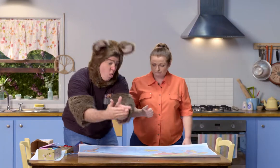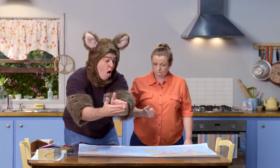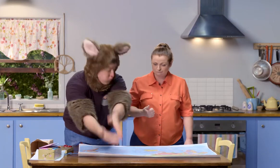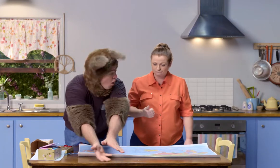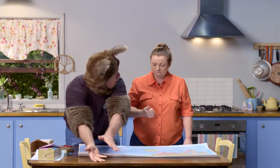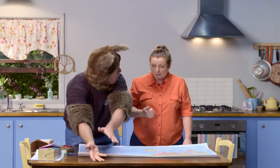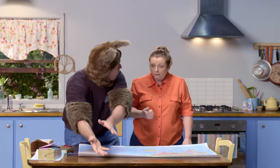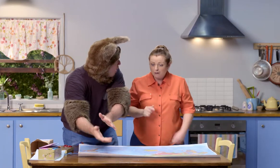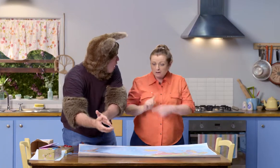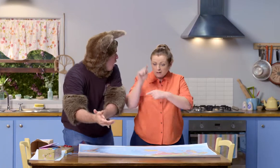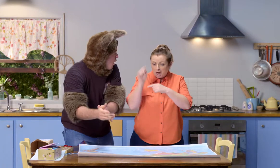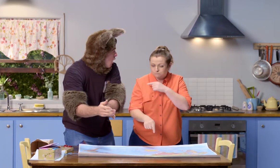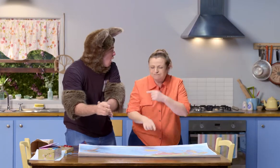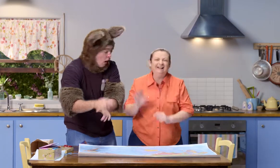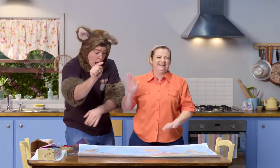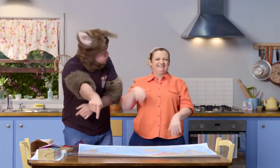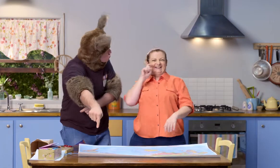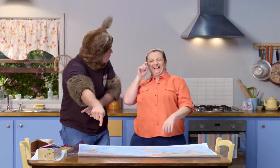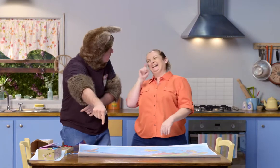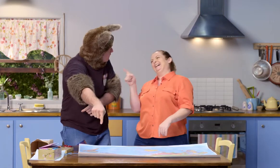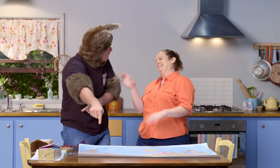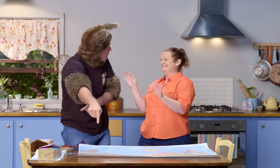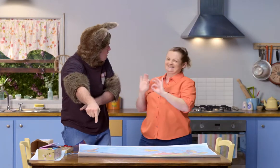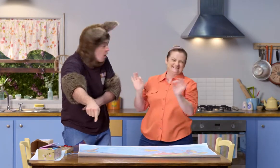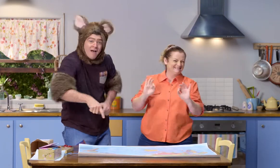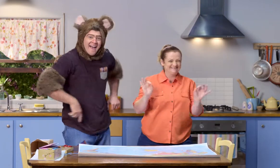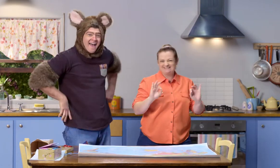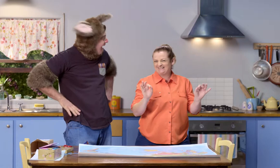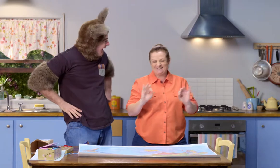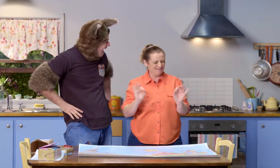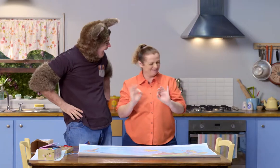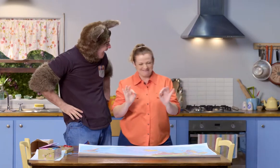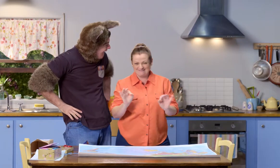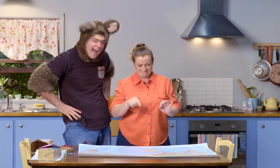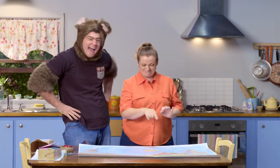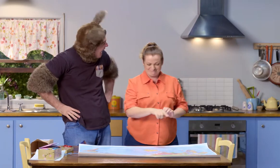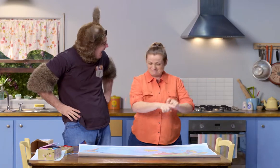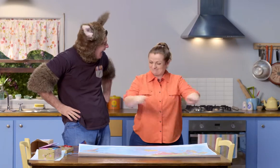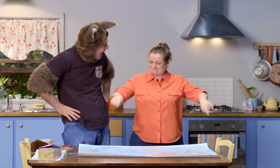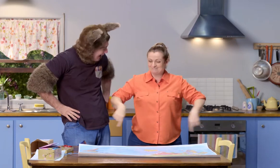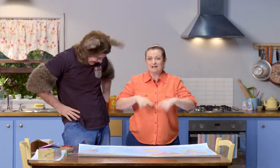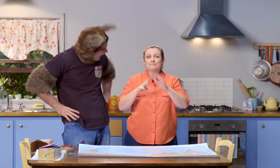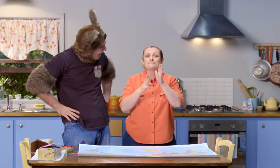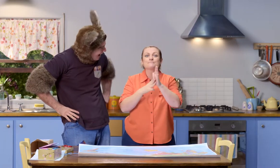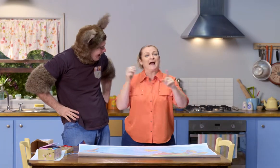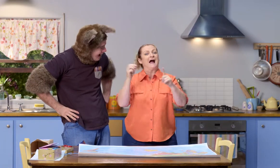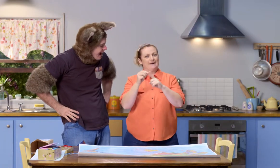would I go off the edge? Oh! no, not at all, Possum. This is just a map.